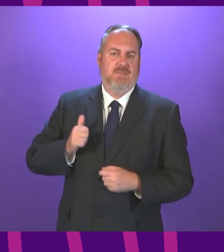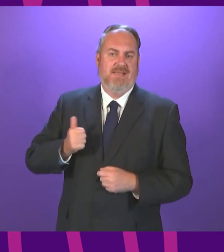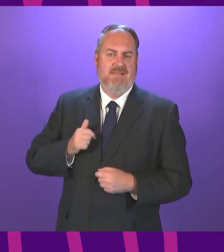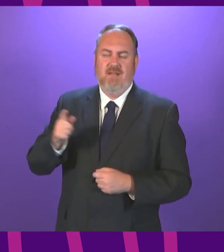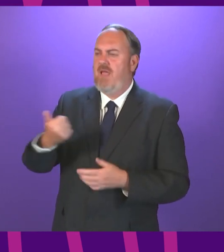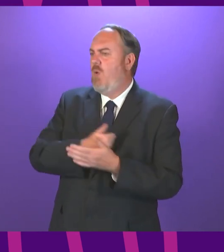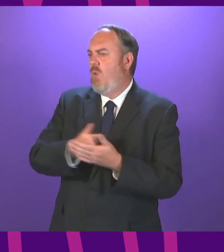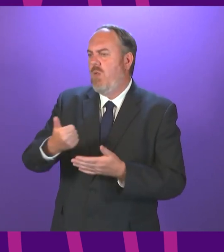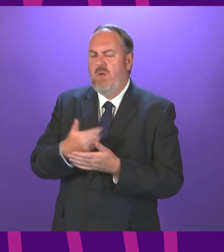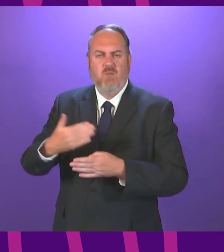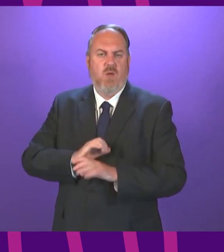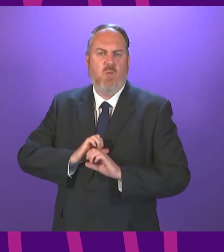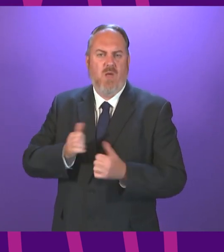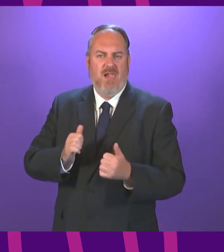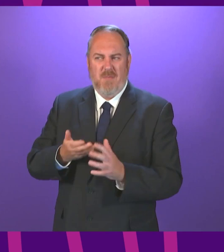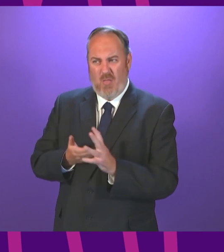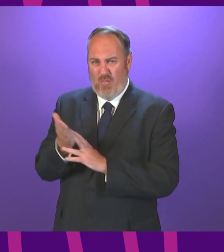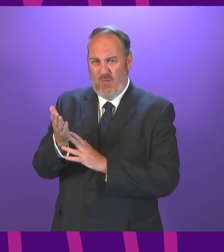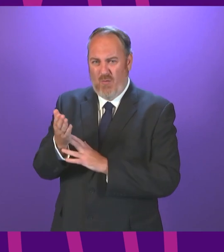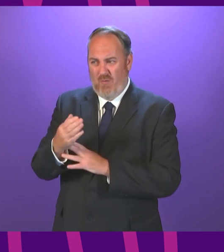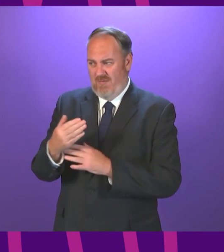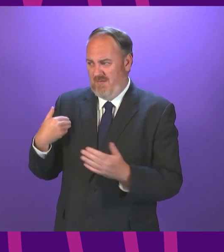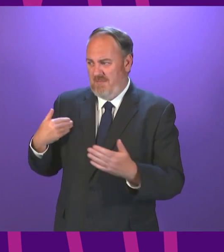but they have done so especially during the pandemic, which is one of the reasons why we